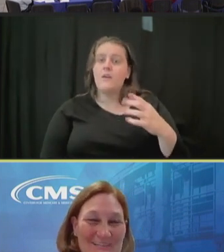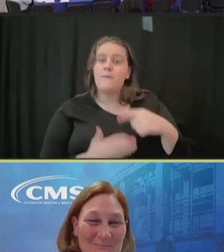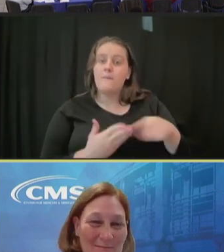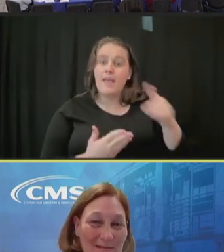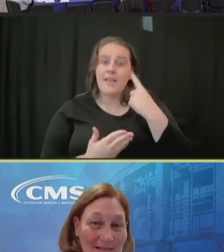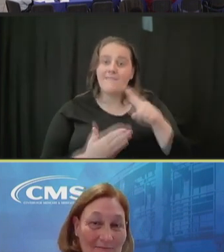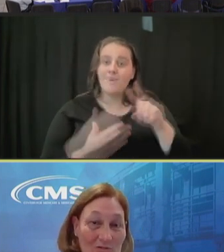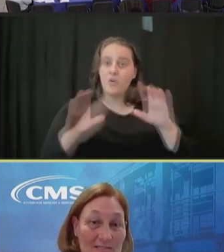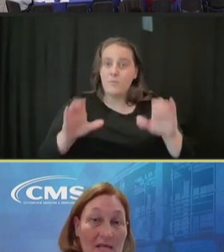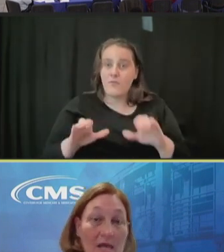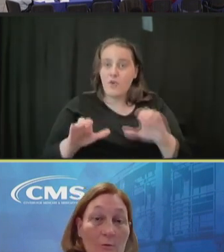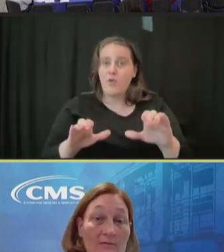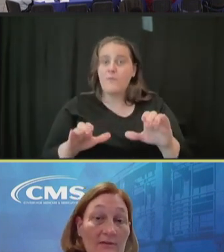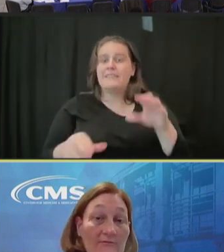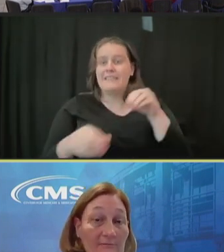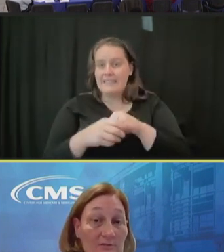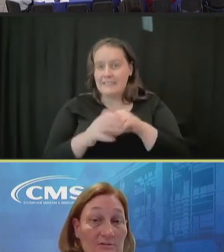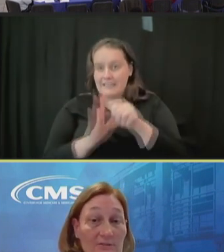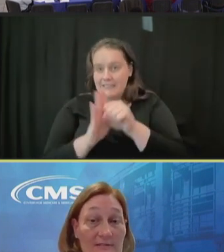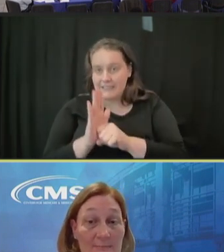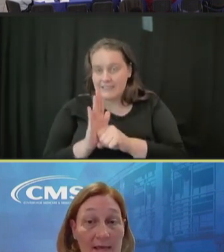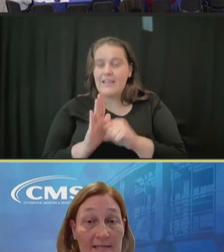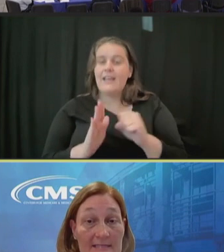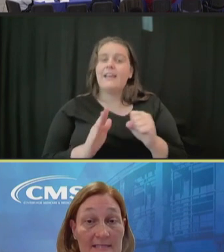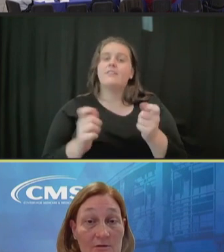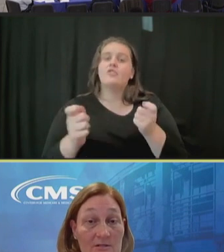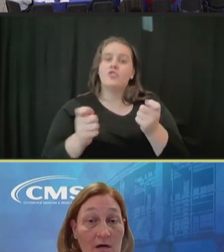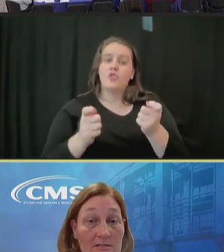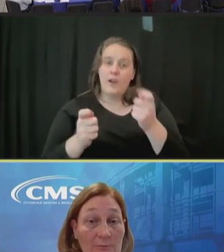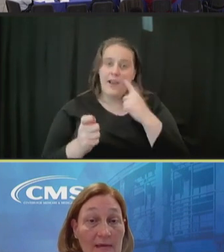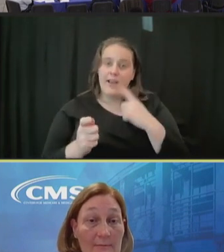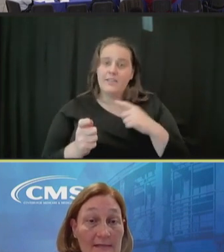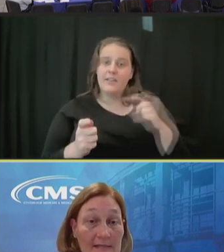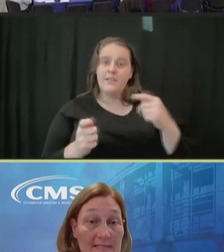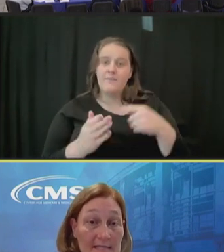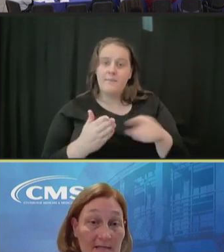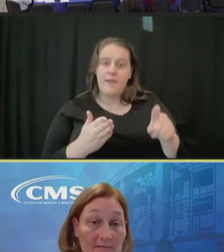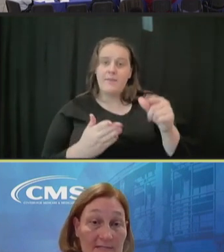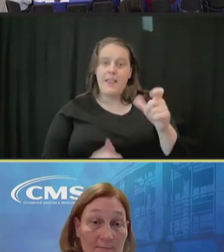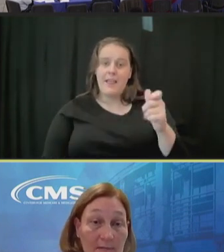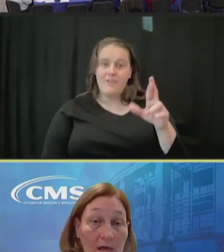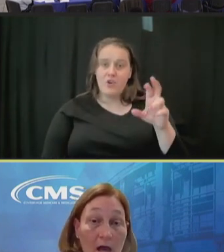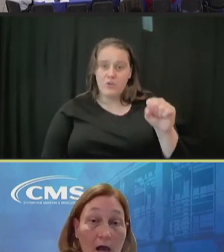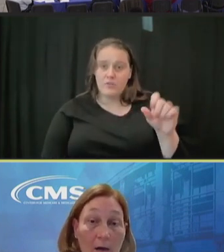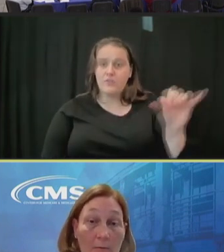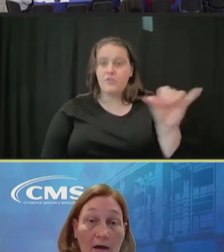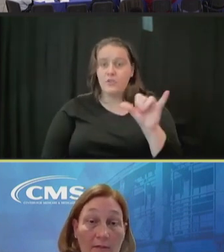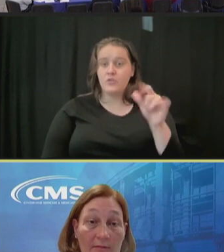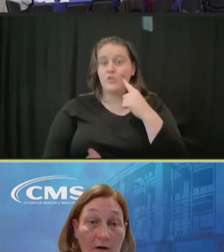directed payment levers. Within the fee for service space, there's also payment incentives.